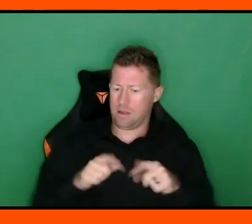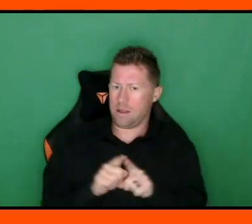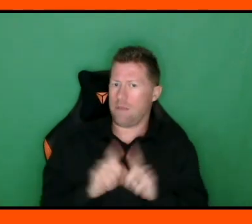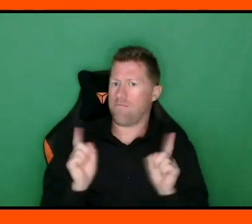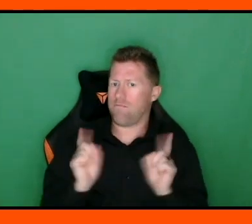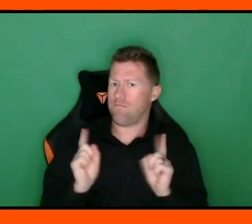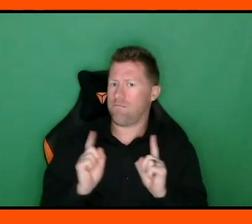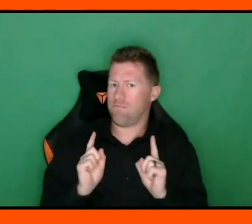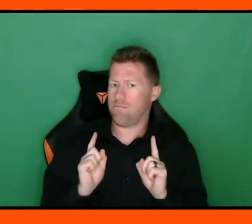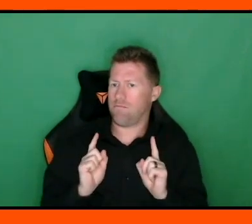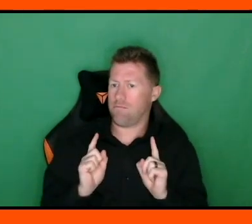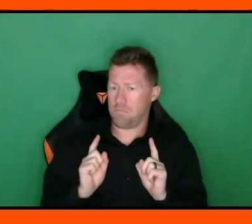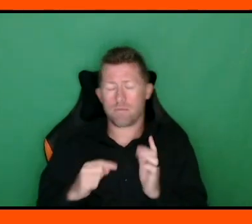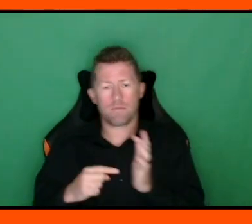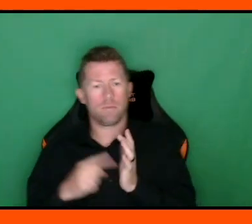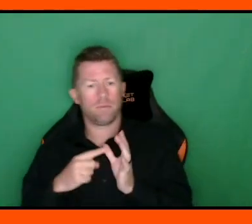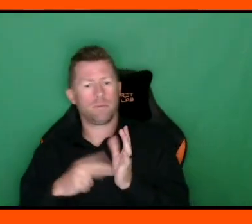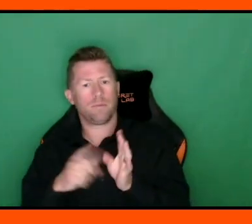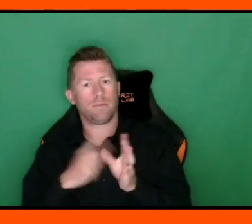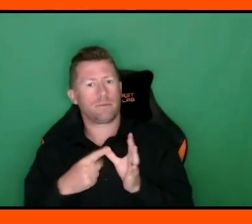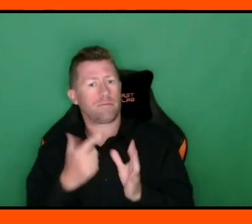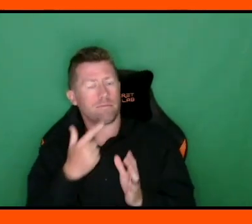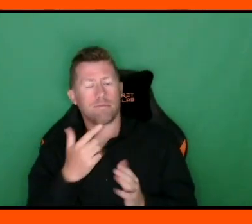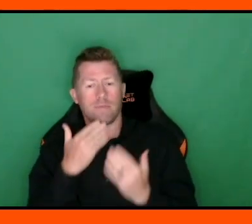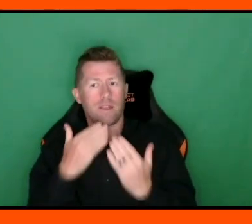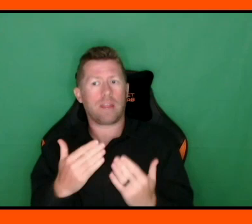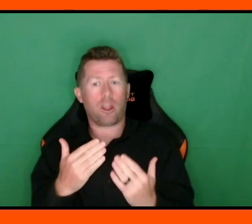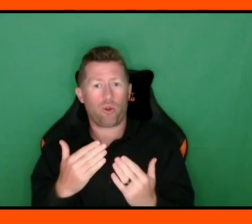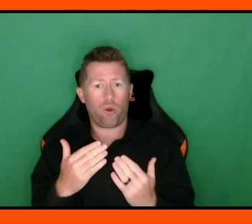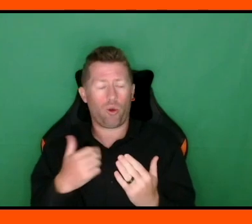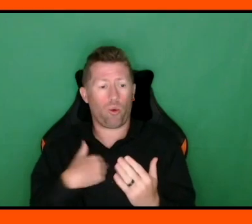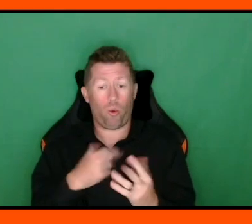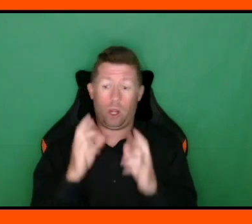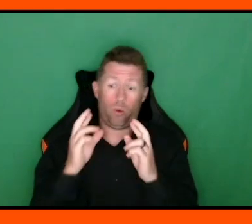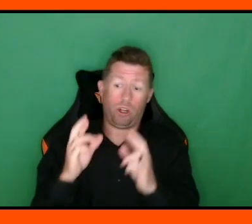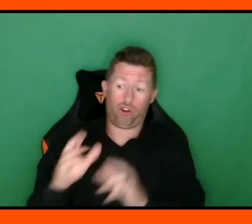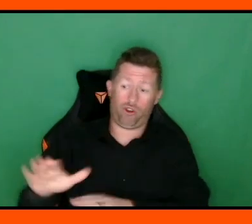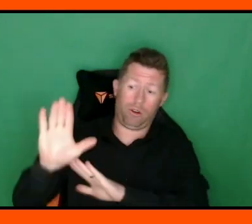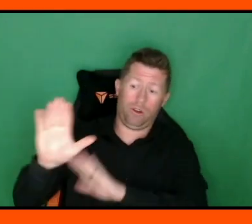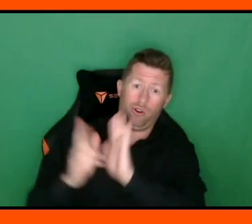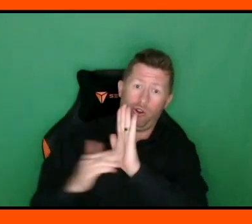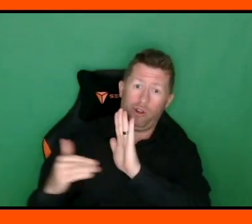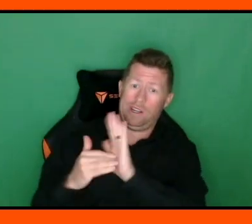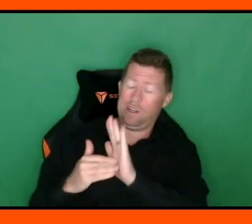Thank you and we wish our colleagues across the ocean all the very best with their Census today.